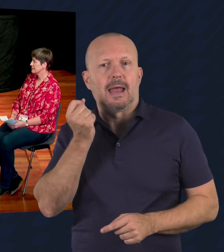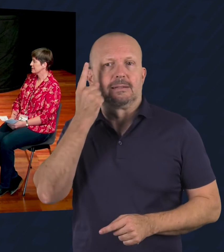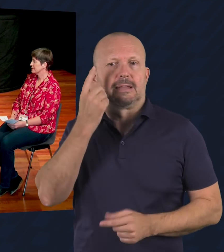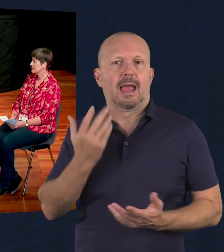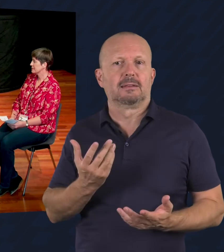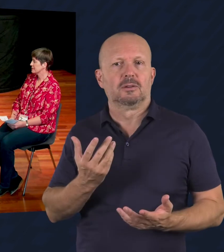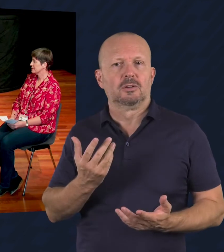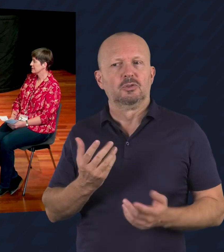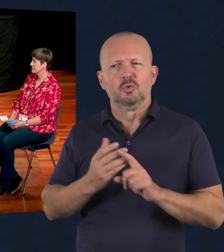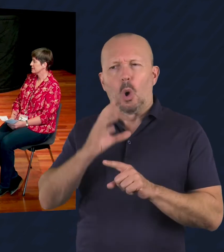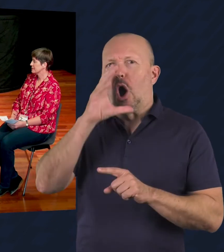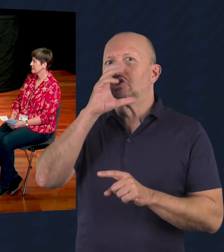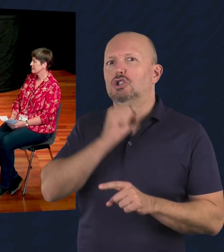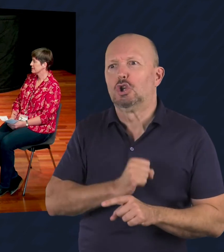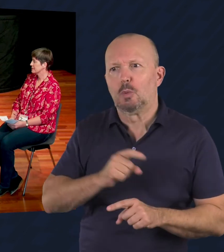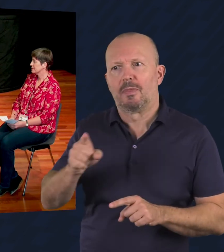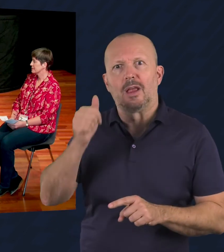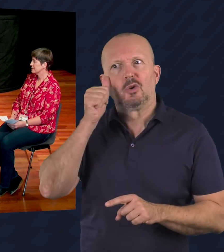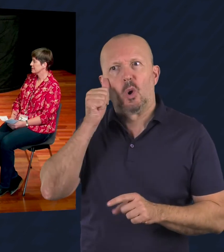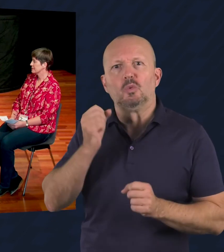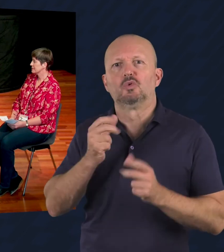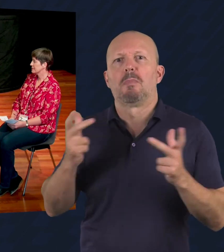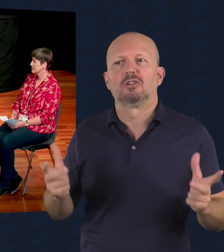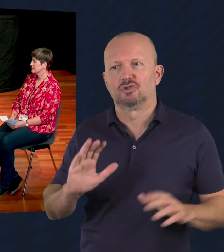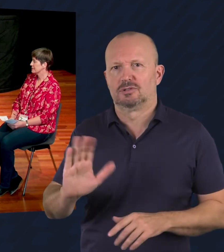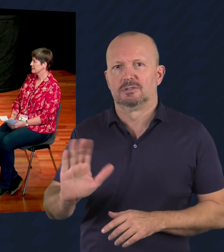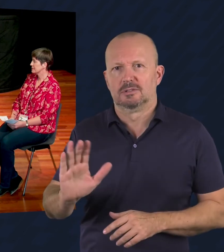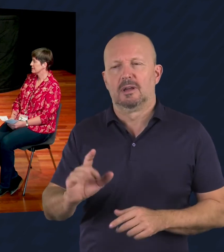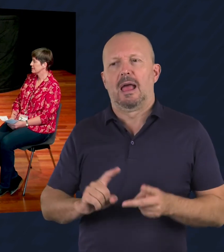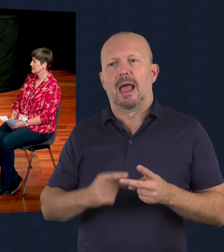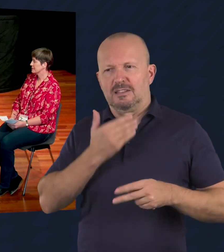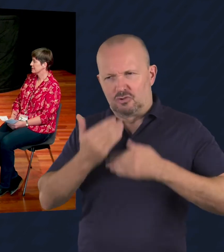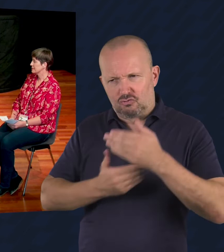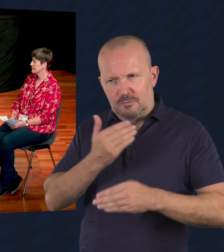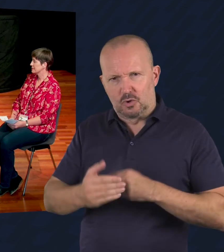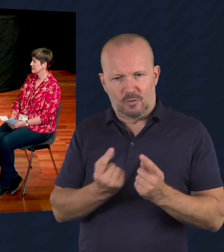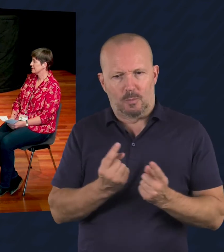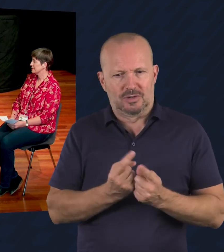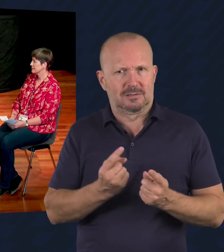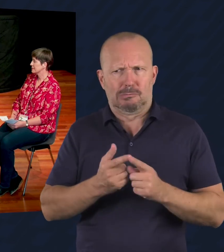that you're not relying on assumed knowledge or given too much context and it's in really a description of the object itself.